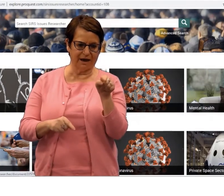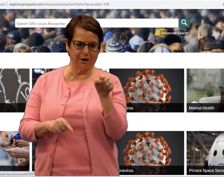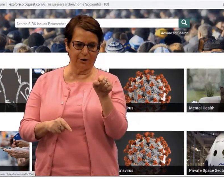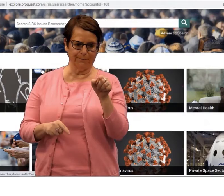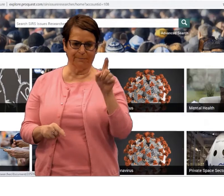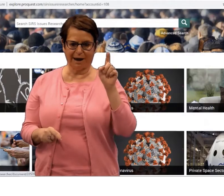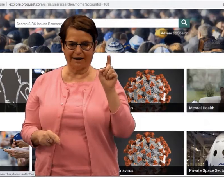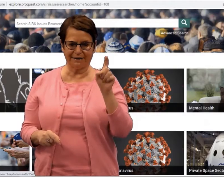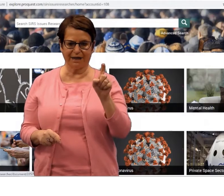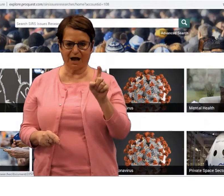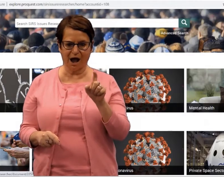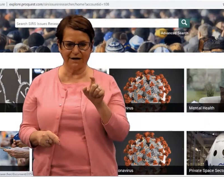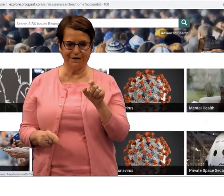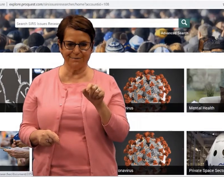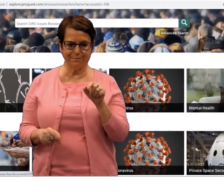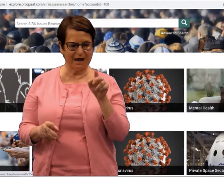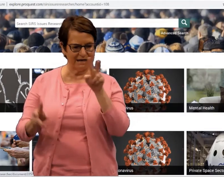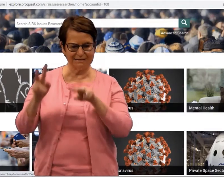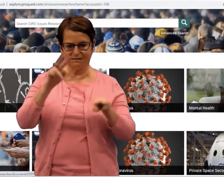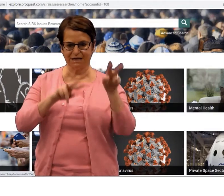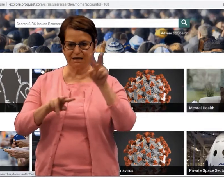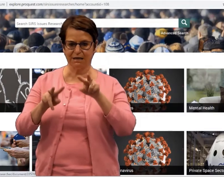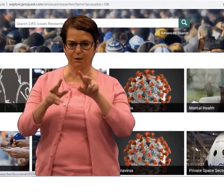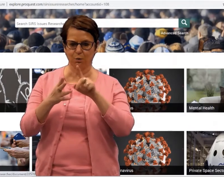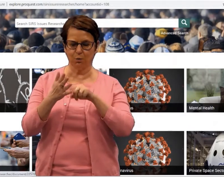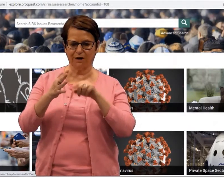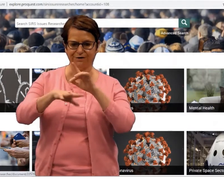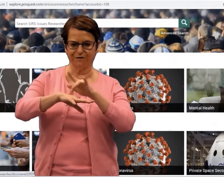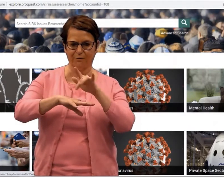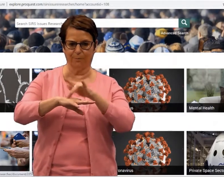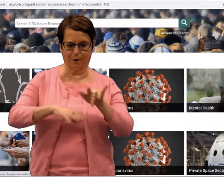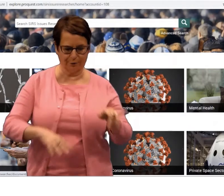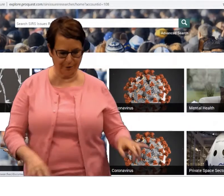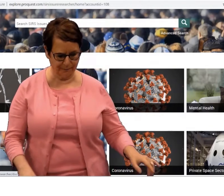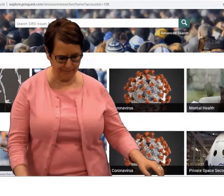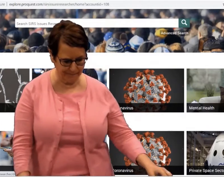I see that, so I will click on it, and look and see what's available.